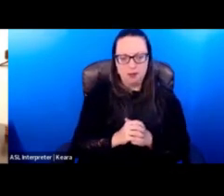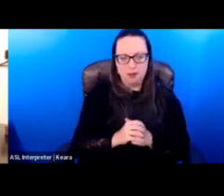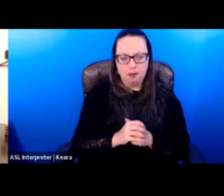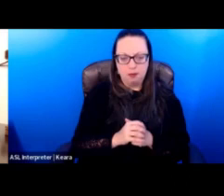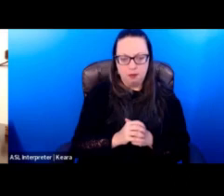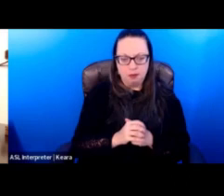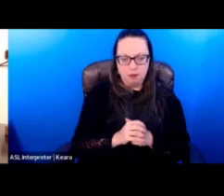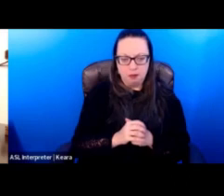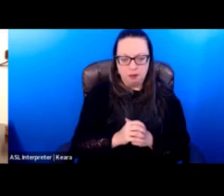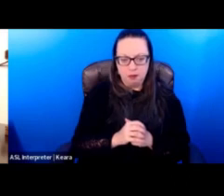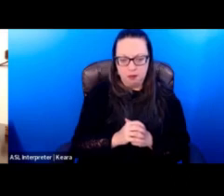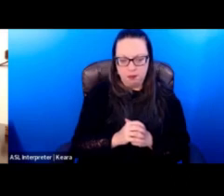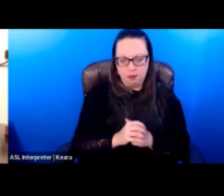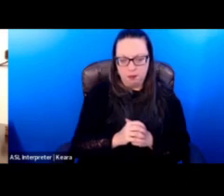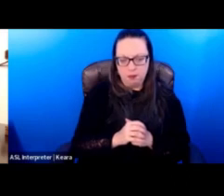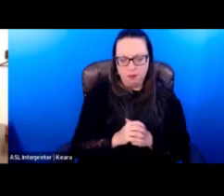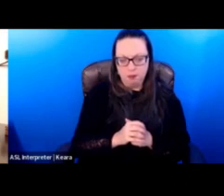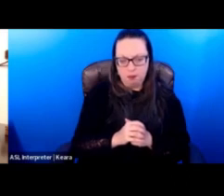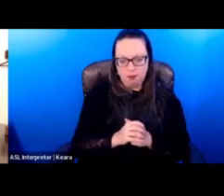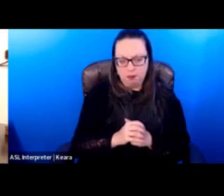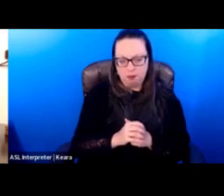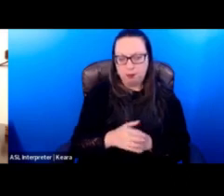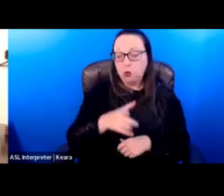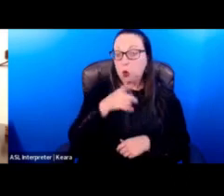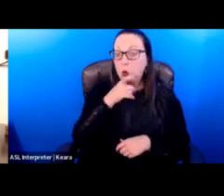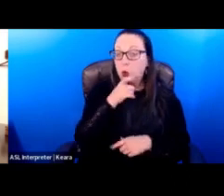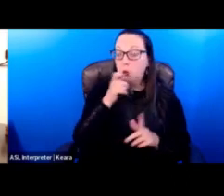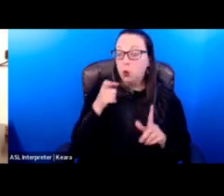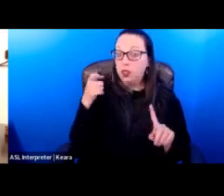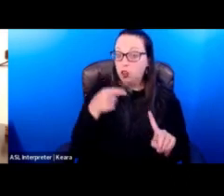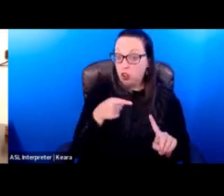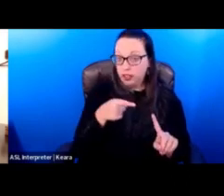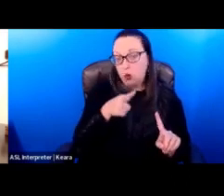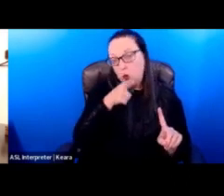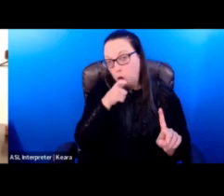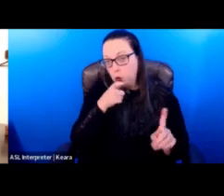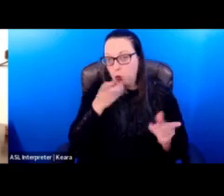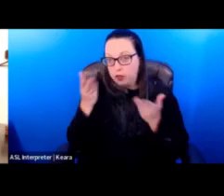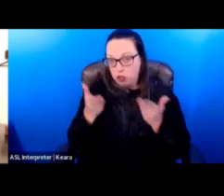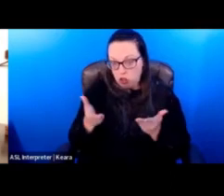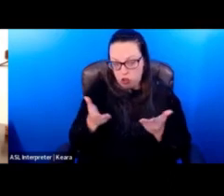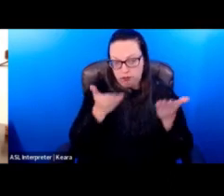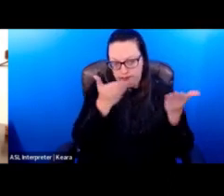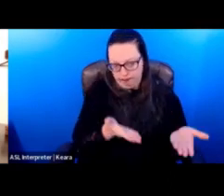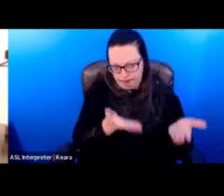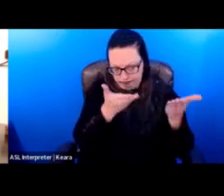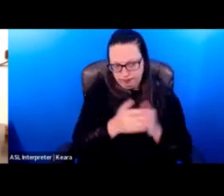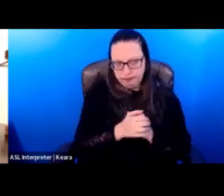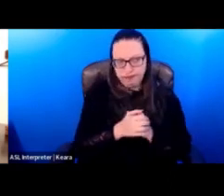To give you a sense of who we target, this slide focuses on who we serve. And we really target the poor and the near